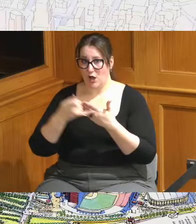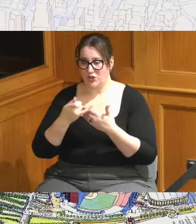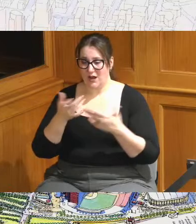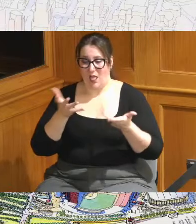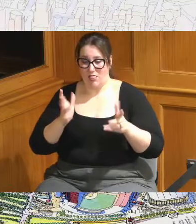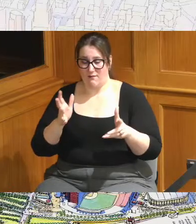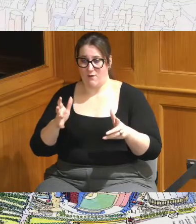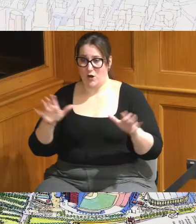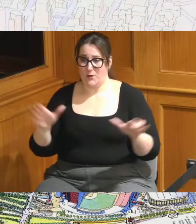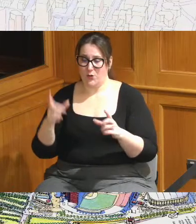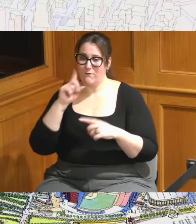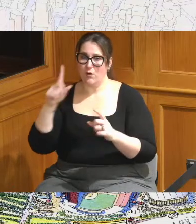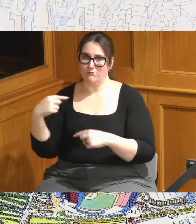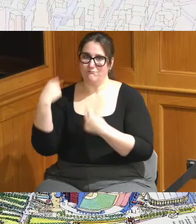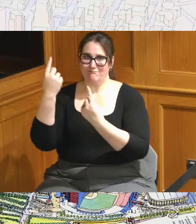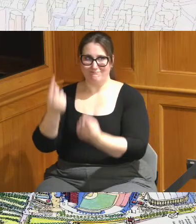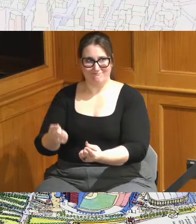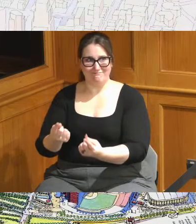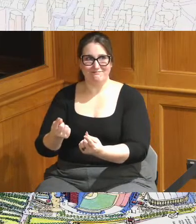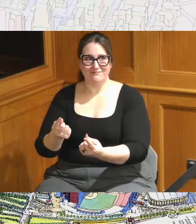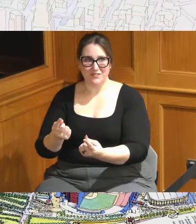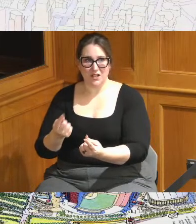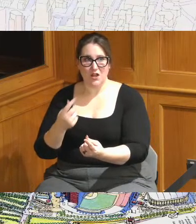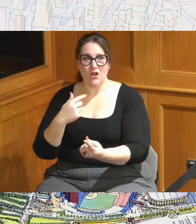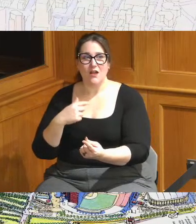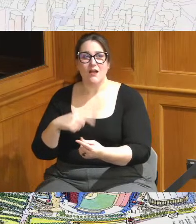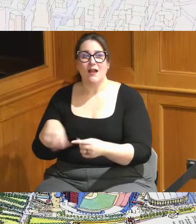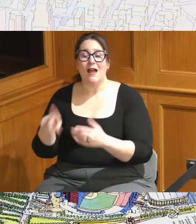underway for some time. We're under scope to deliver development design guidelines,